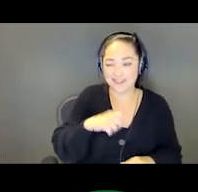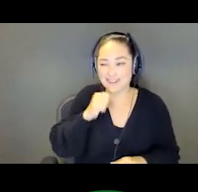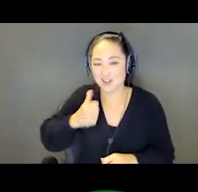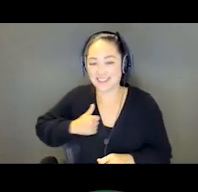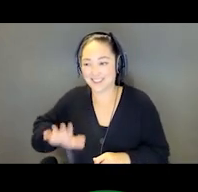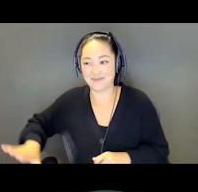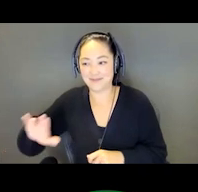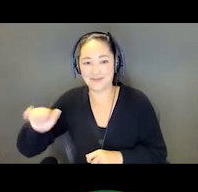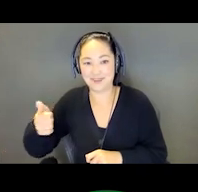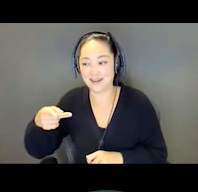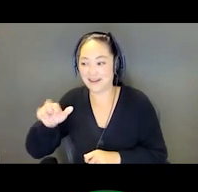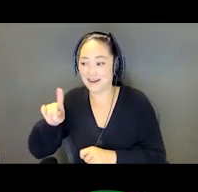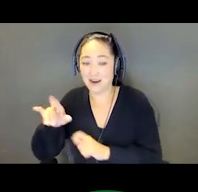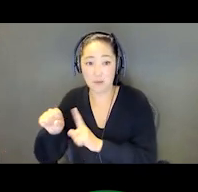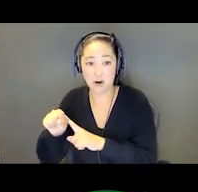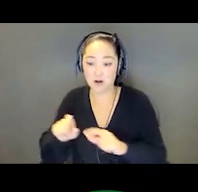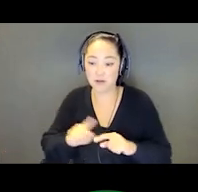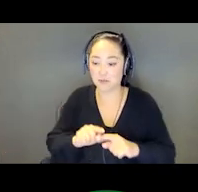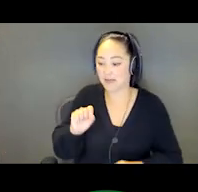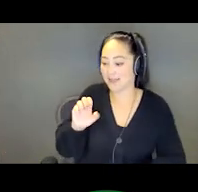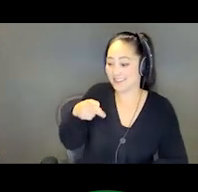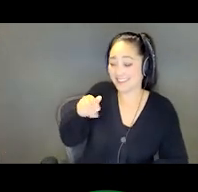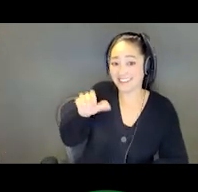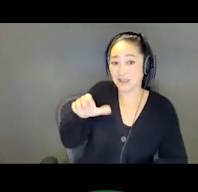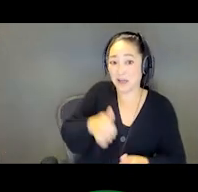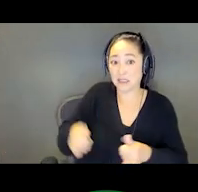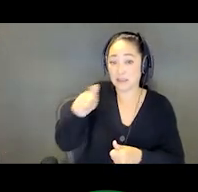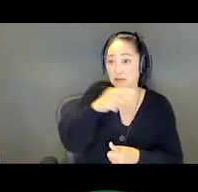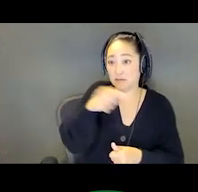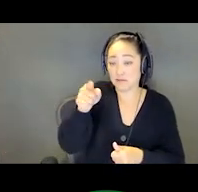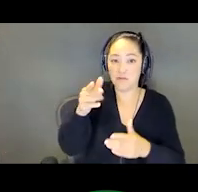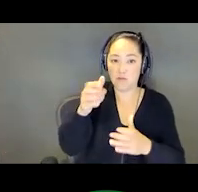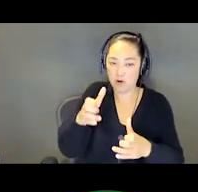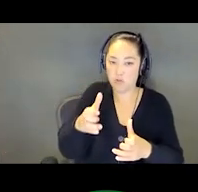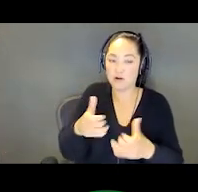really from the top from sit back which wanted to have their parks more accessible and for